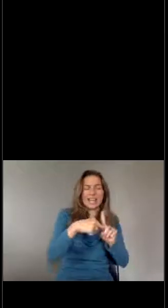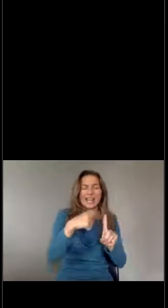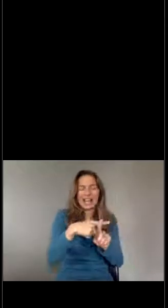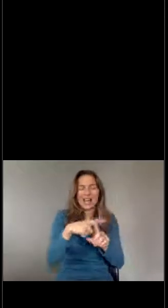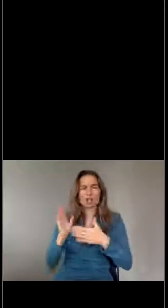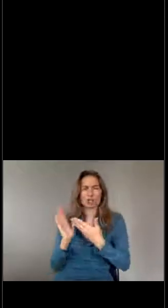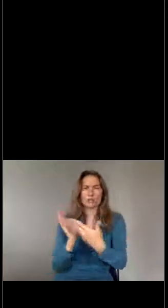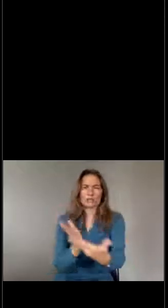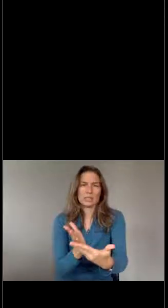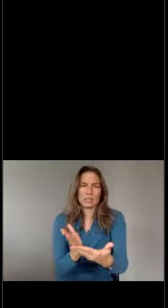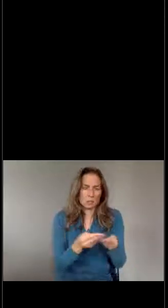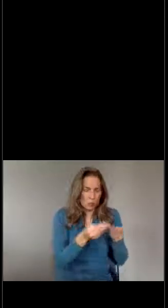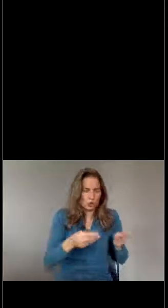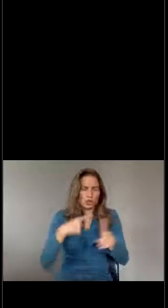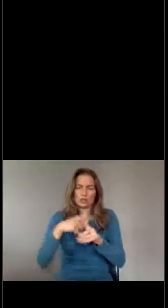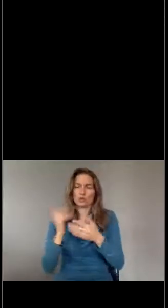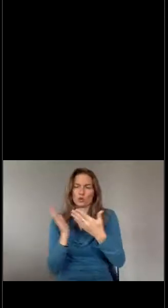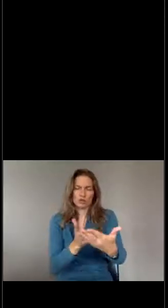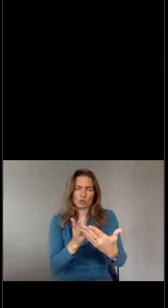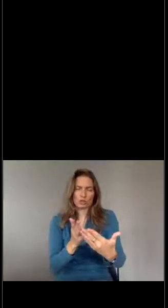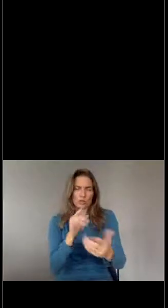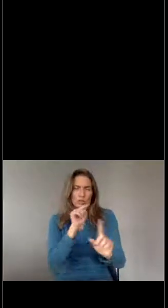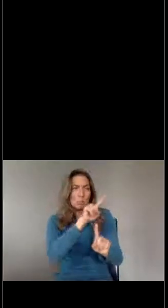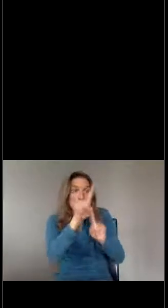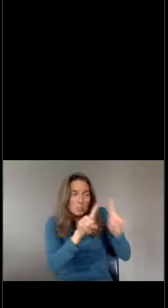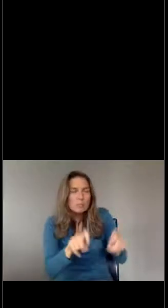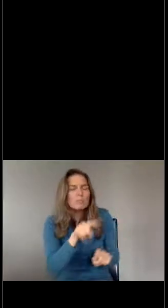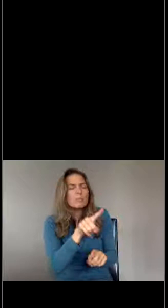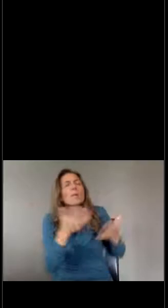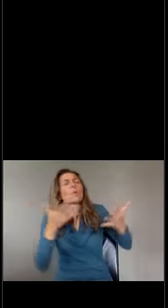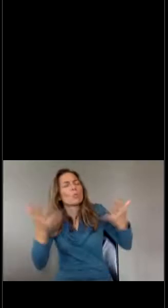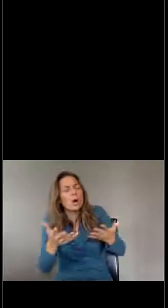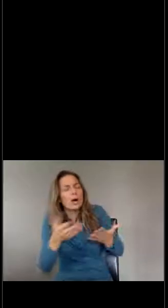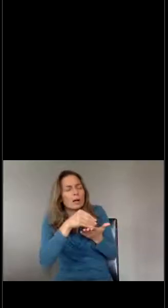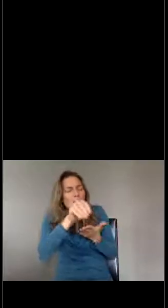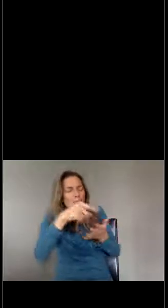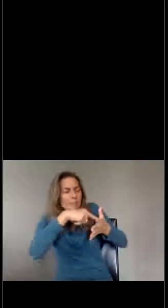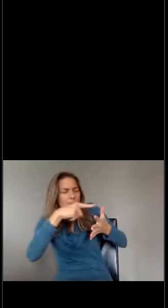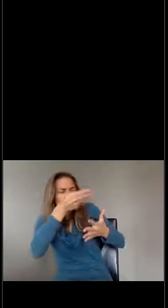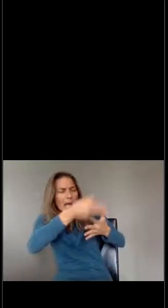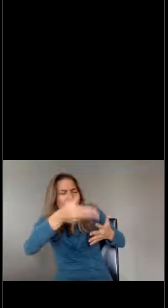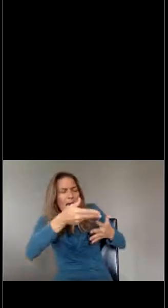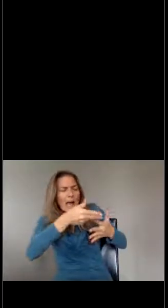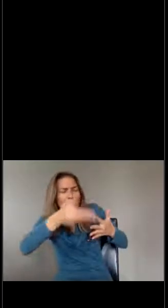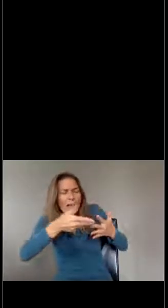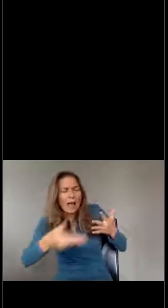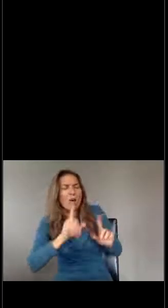Here we can see the items that people are spending on, but we aren't able to see different costs